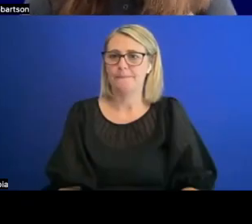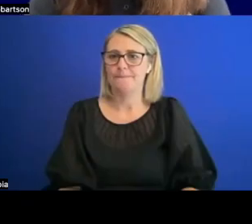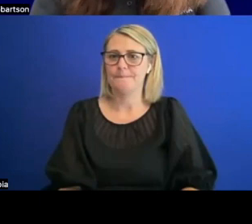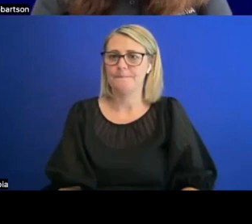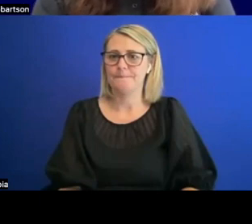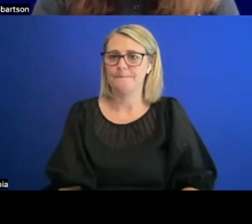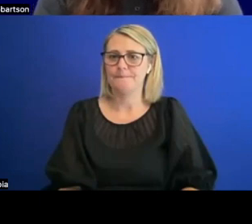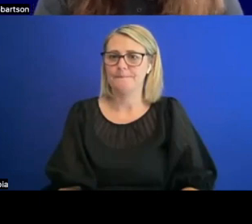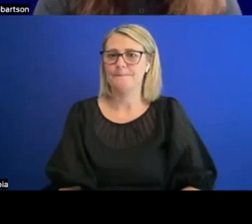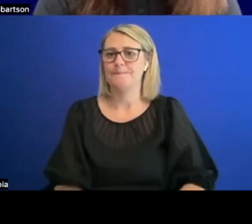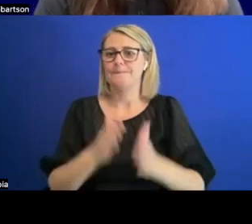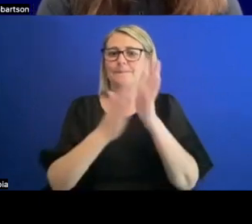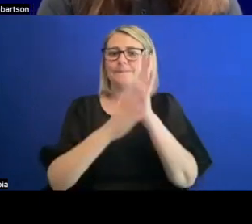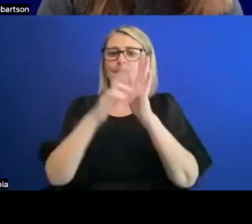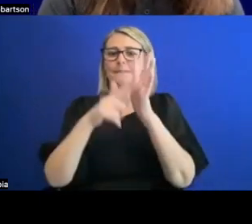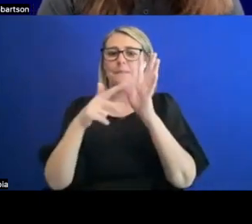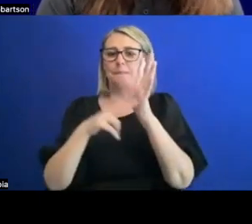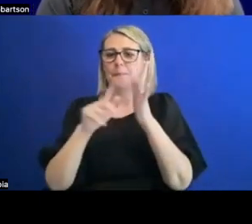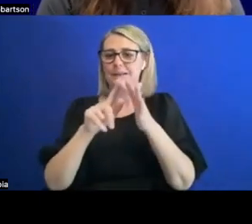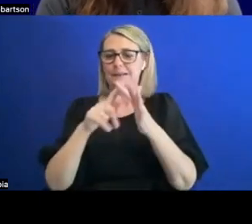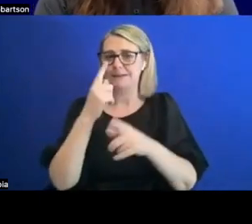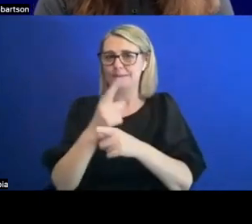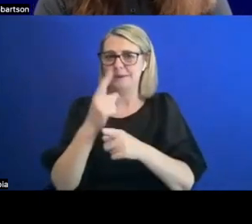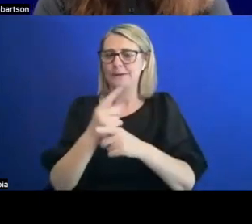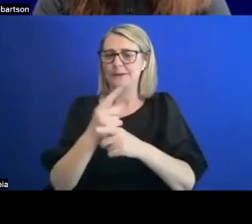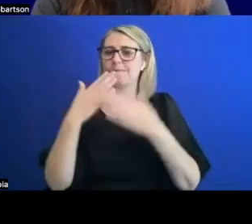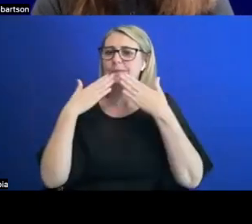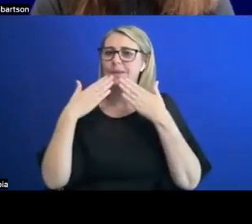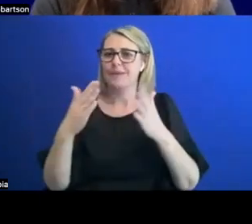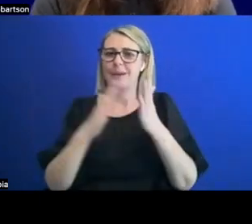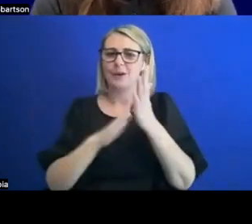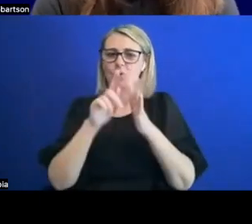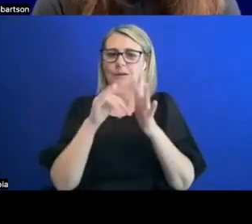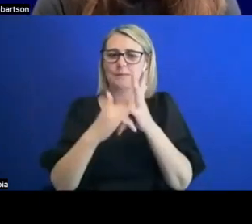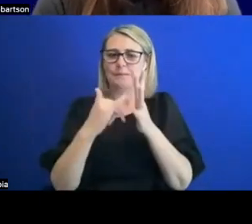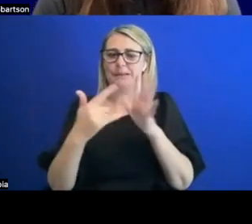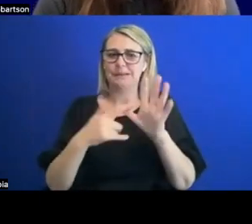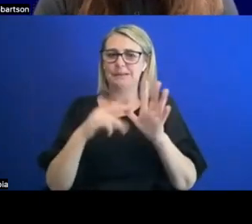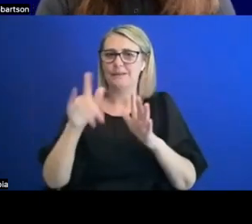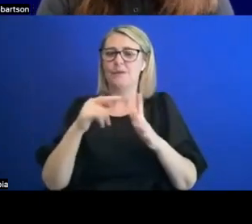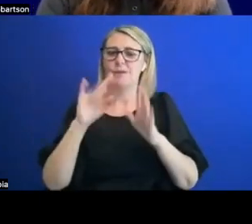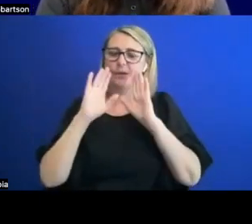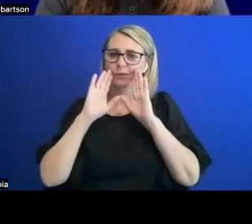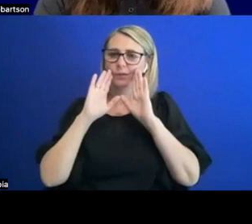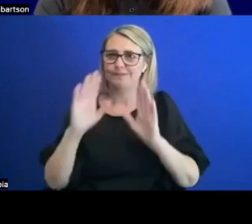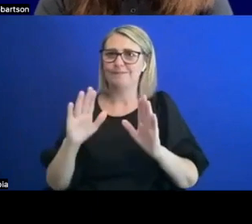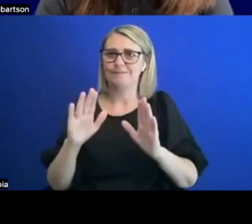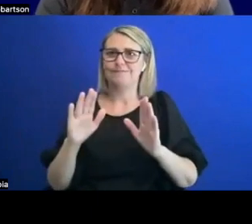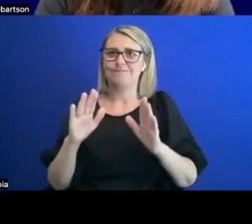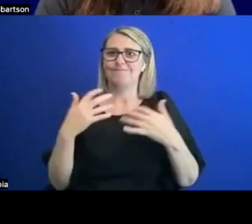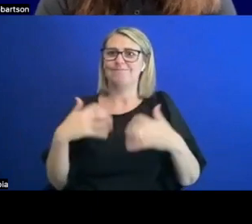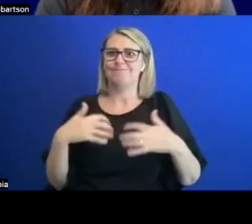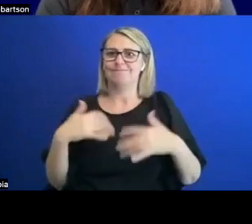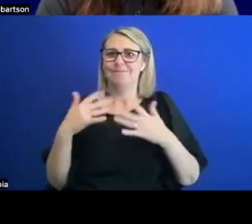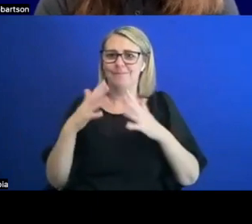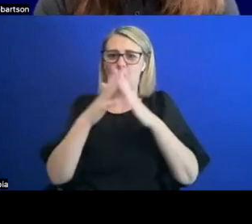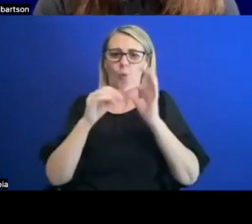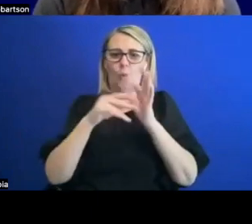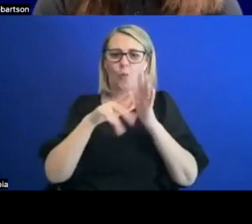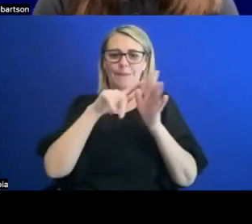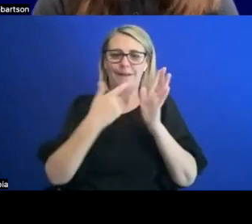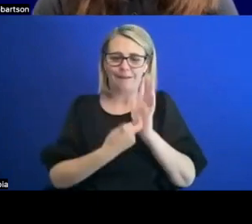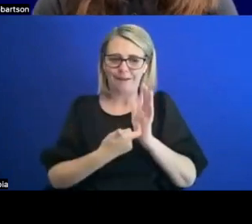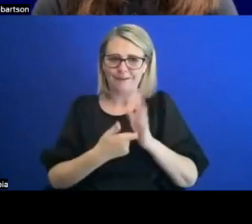It’s Melanie speaking. Thank you so much Melissa for that fascinating webinar.